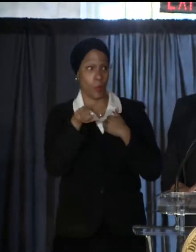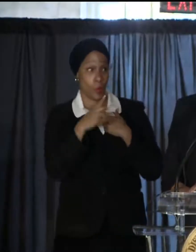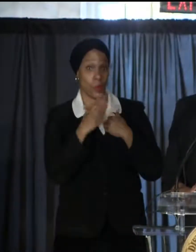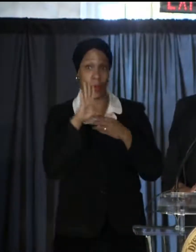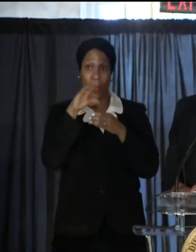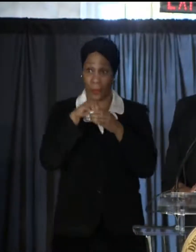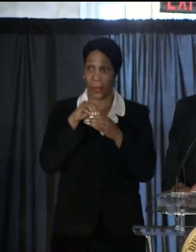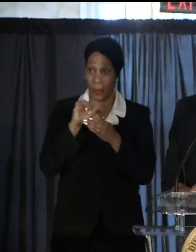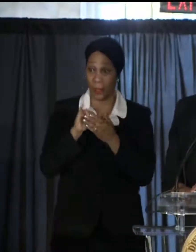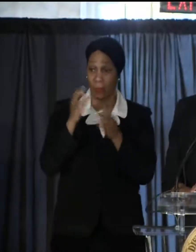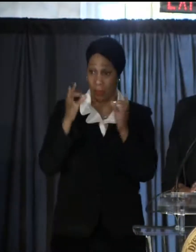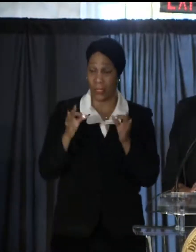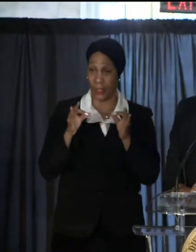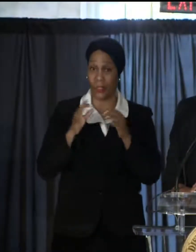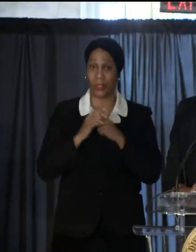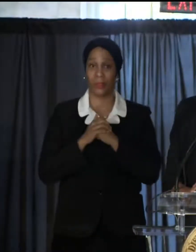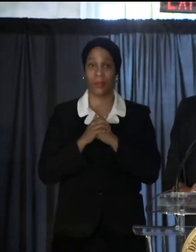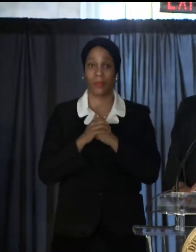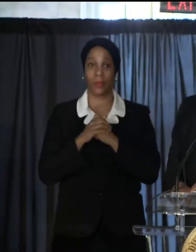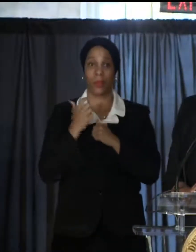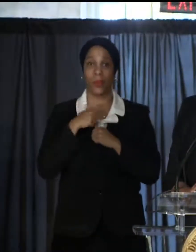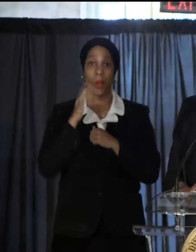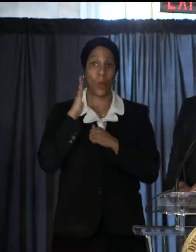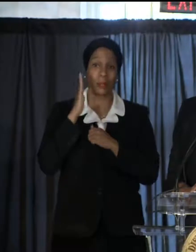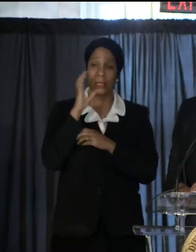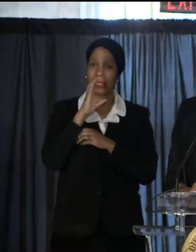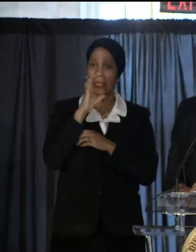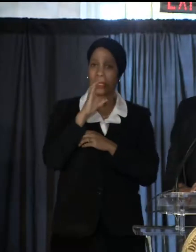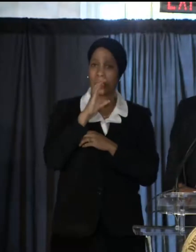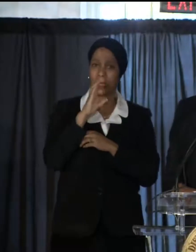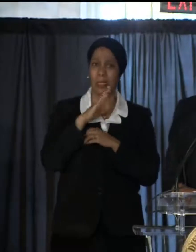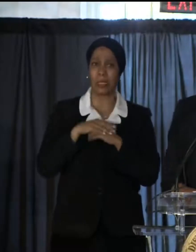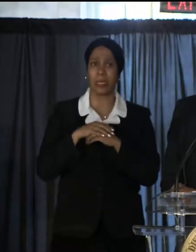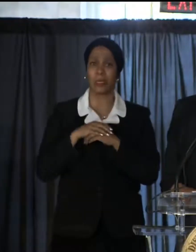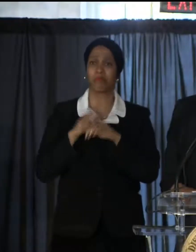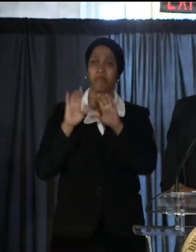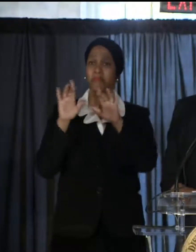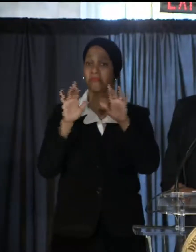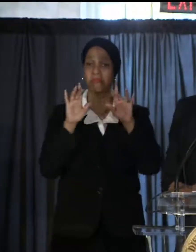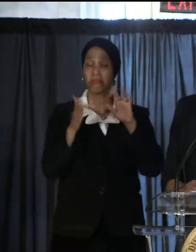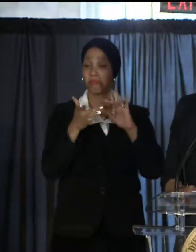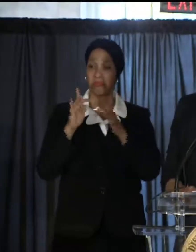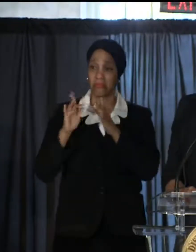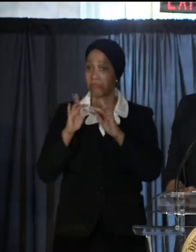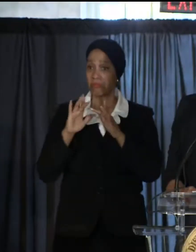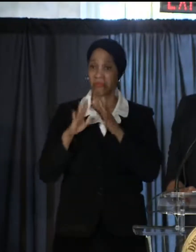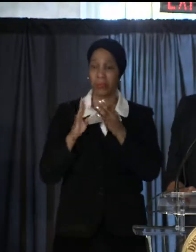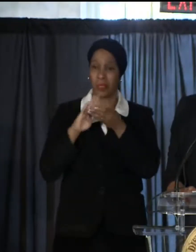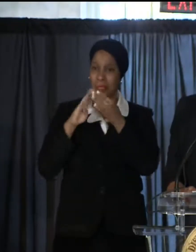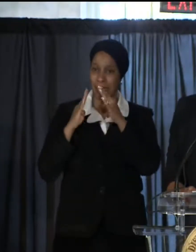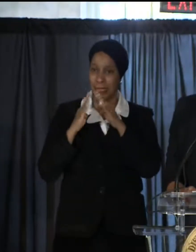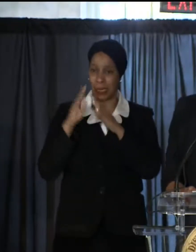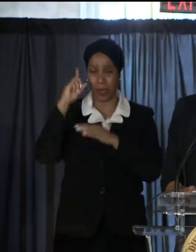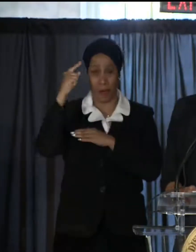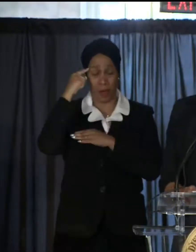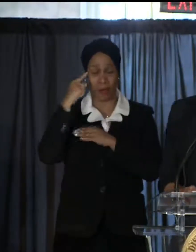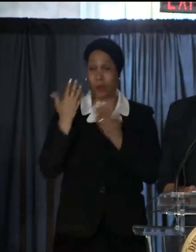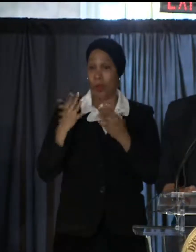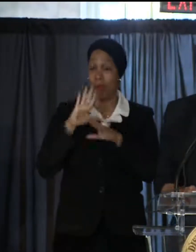ON THOSE DECISIONS. WE WILL SEEK TO TAP SITTING GOVERNORS AND MAYORS NETWORKS THAT WE ARE ALREADY INVOLVED IN.